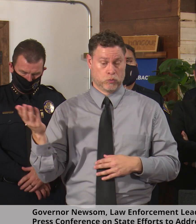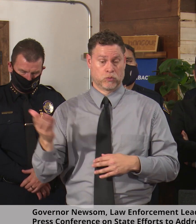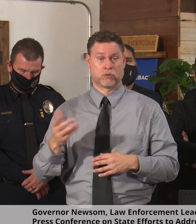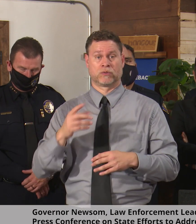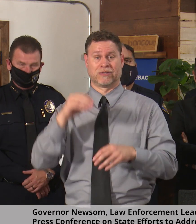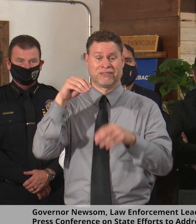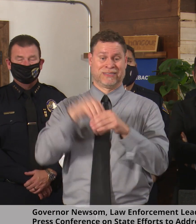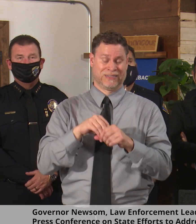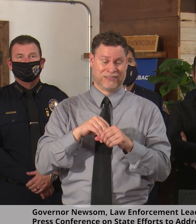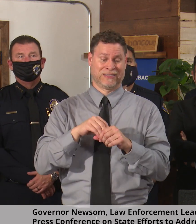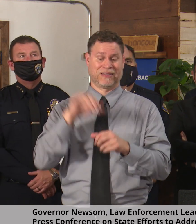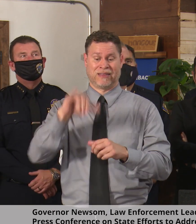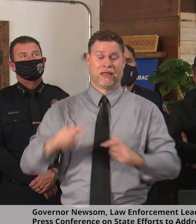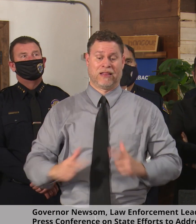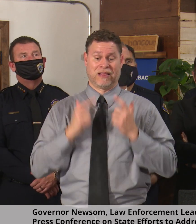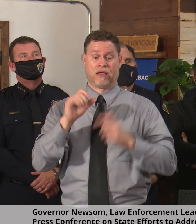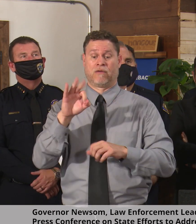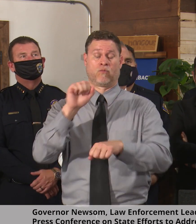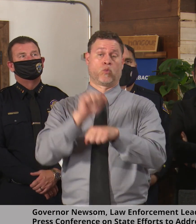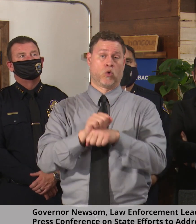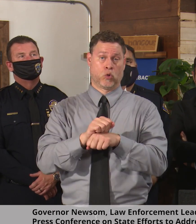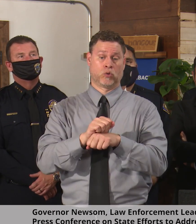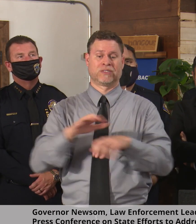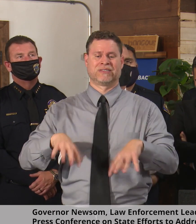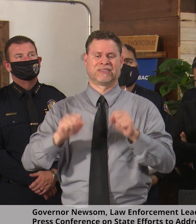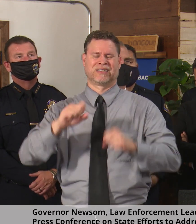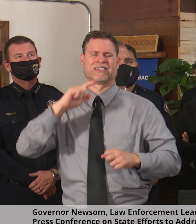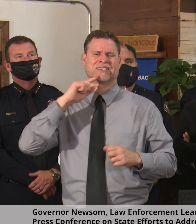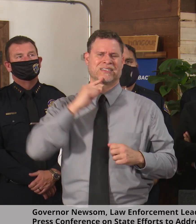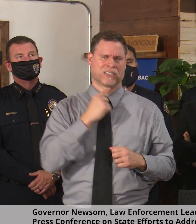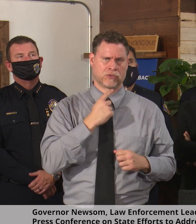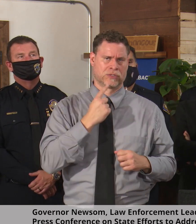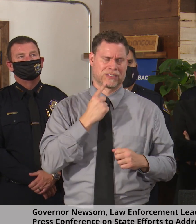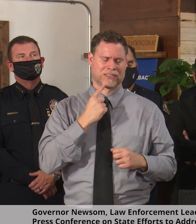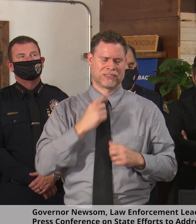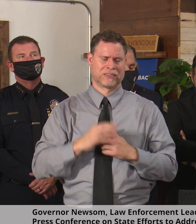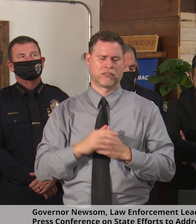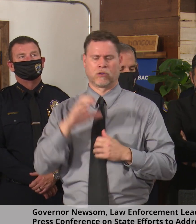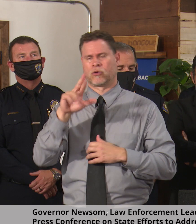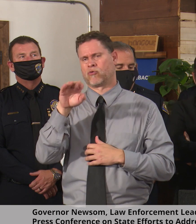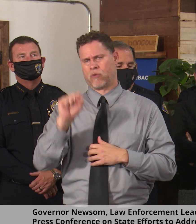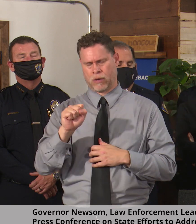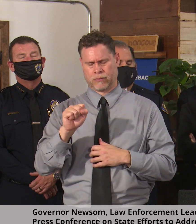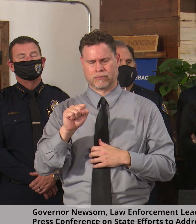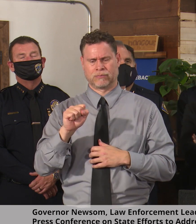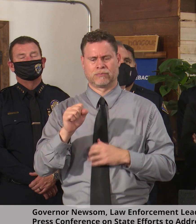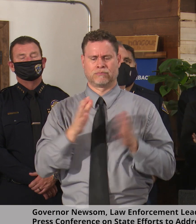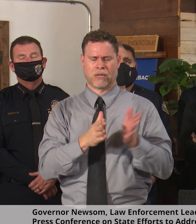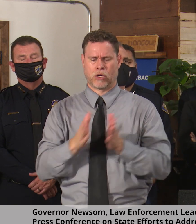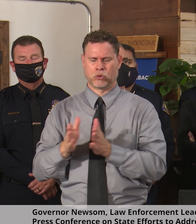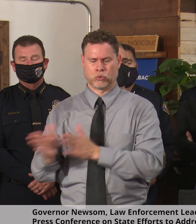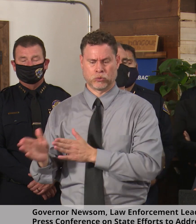in that line of work to take seriously these crimes, these crime patterns, to take seriously